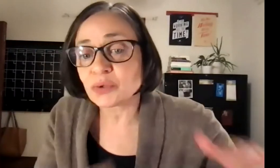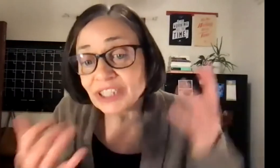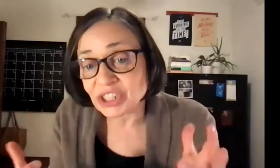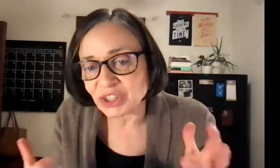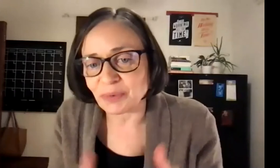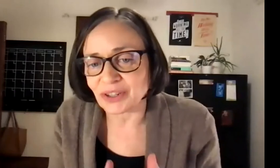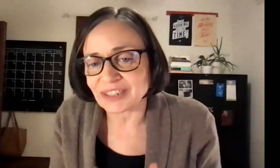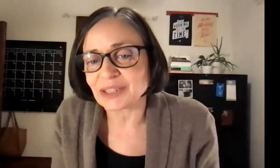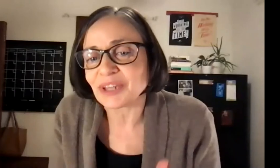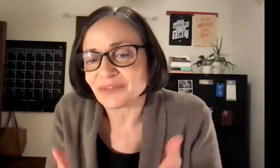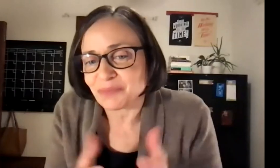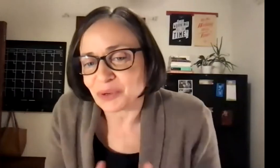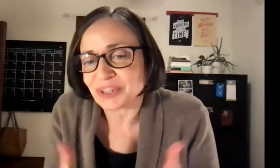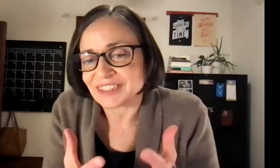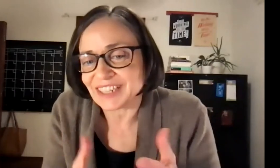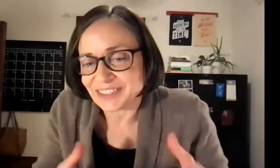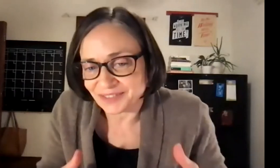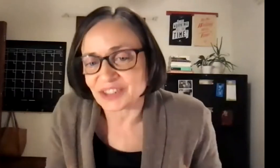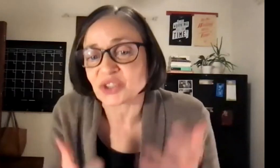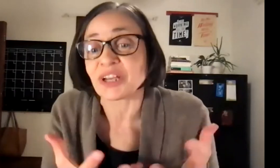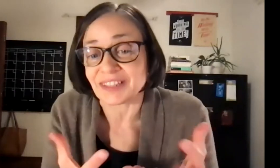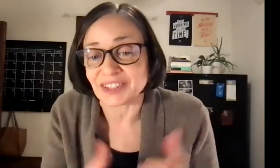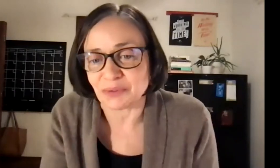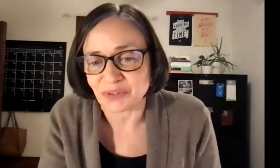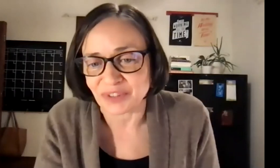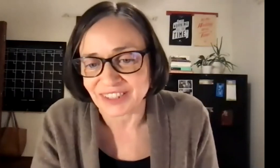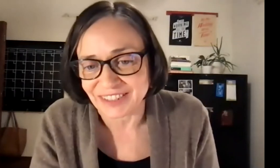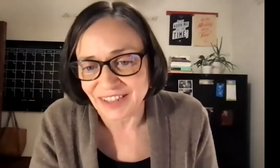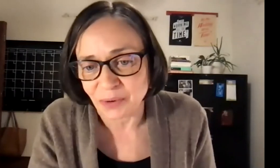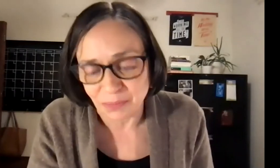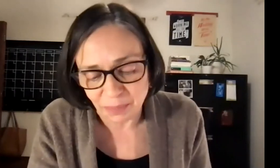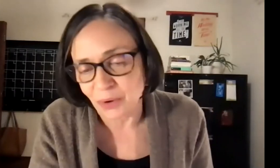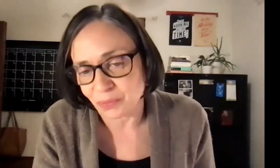that Guston's work be set forward that the misunderstandings need not be allowed to stand.